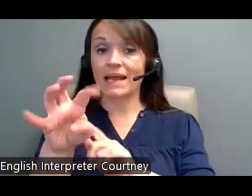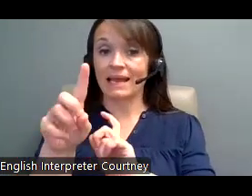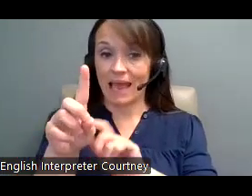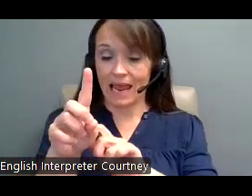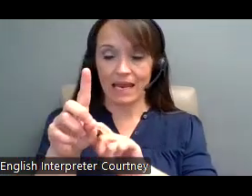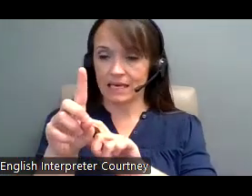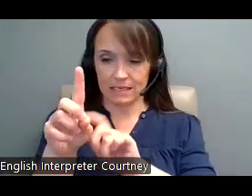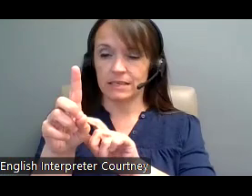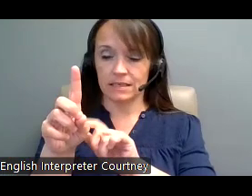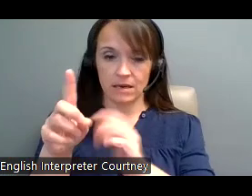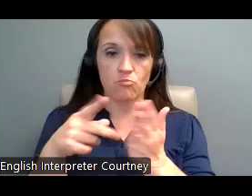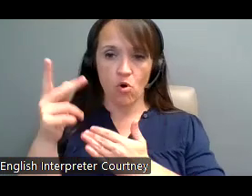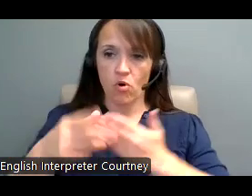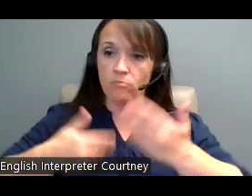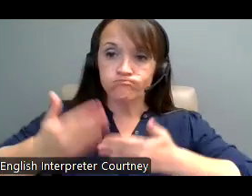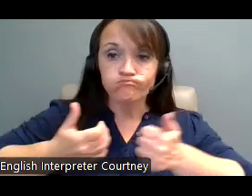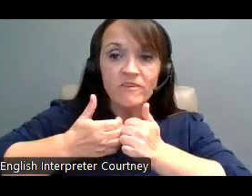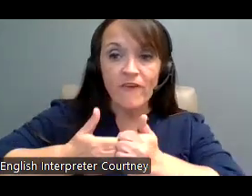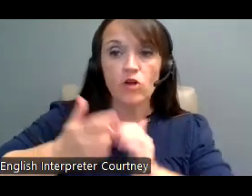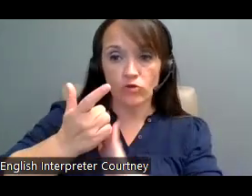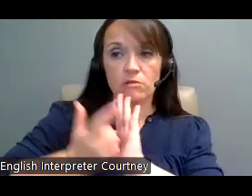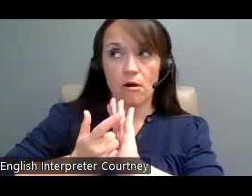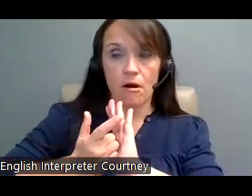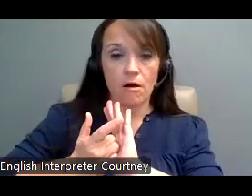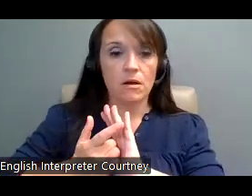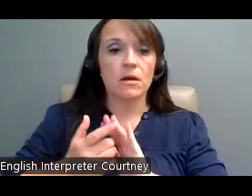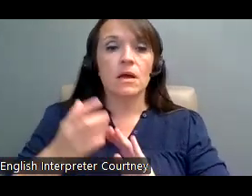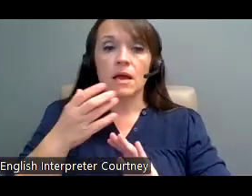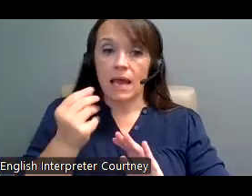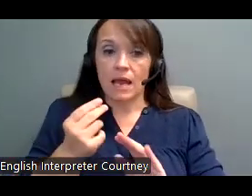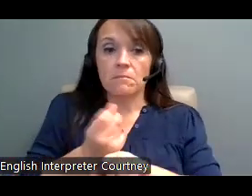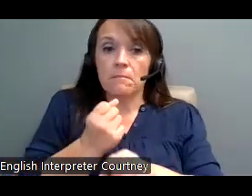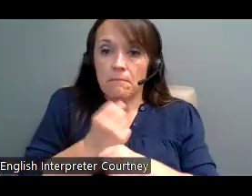One of the rules of Medicaid is that Medicaid is the payer or last resort, if you have